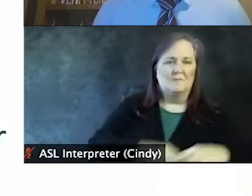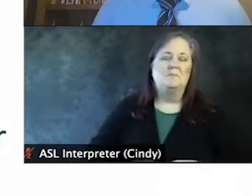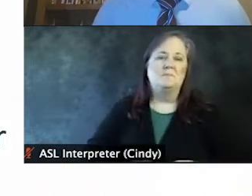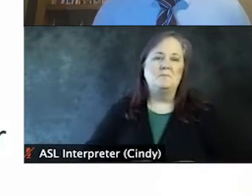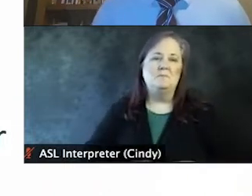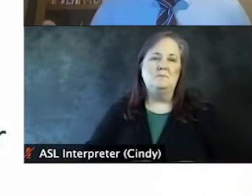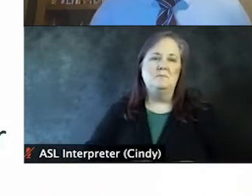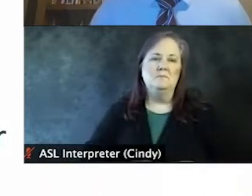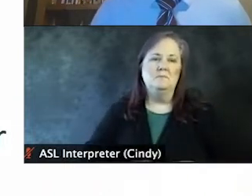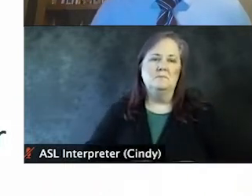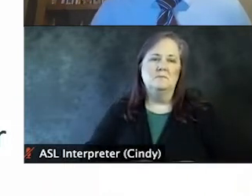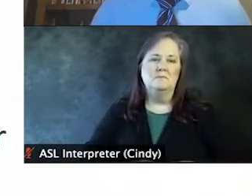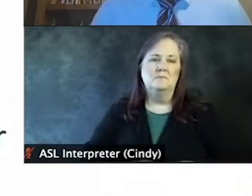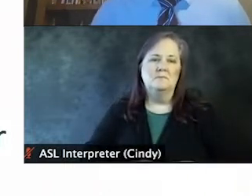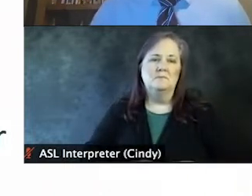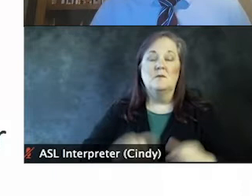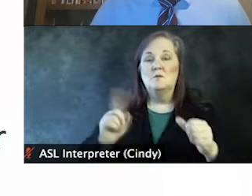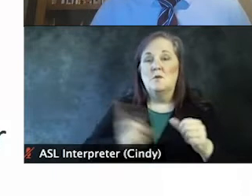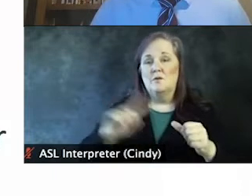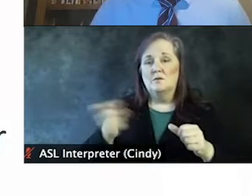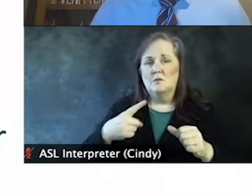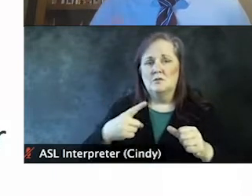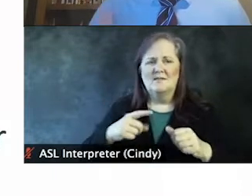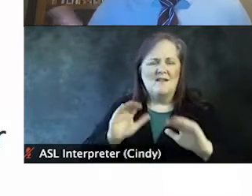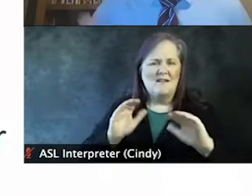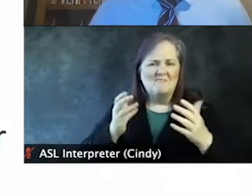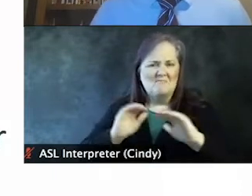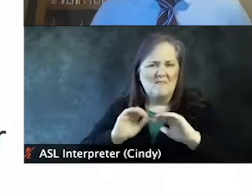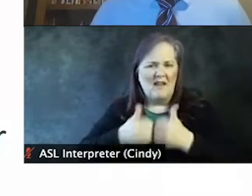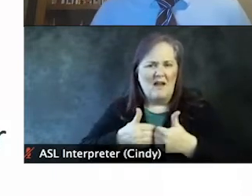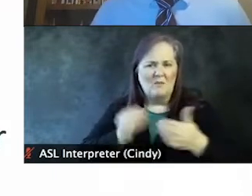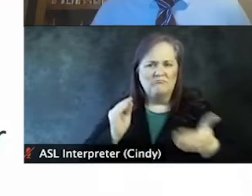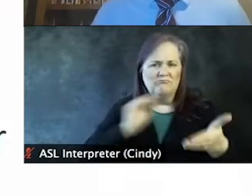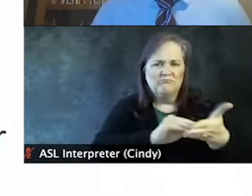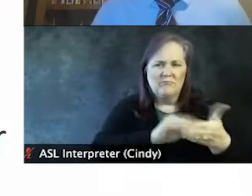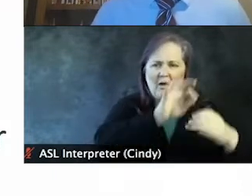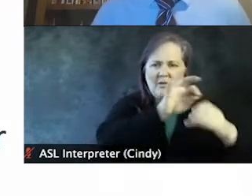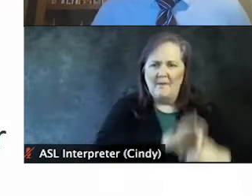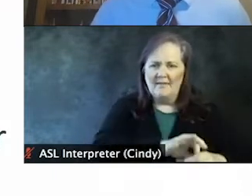would be making those payments. And then starting in year six, the state would make those payments.